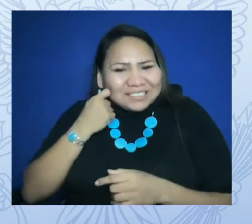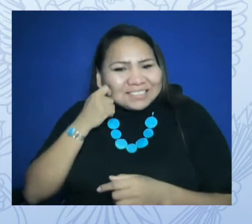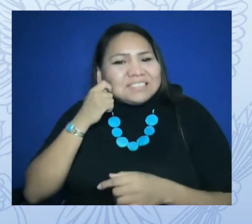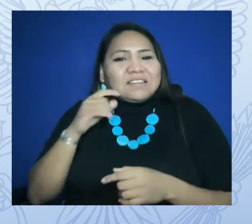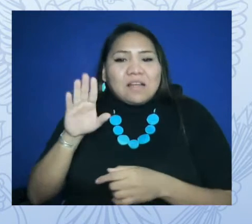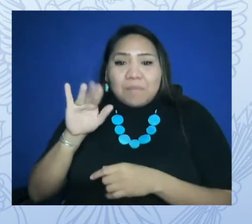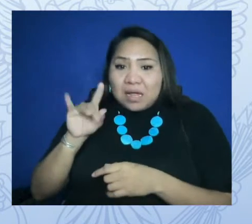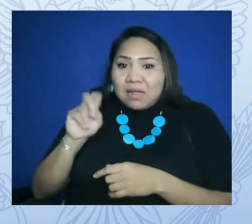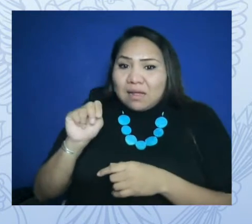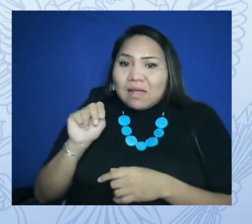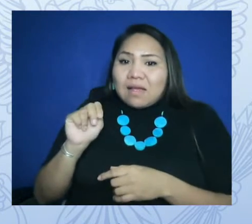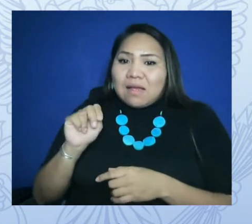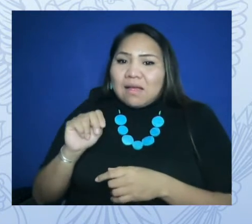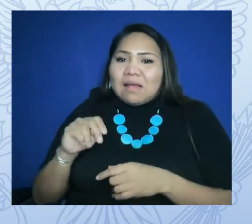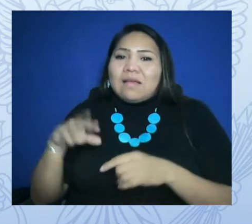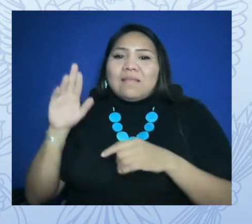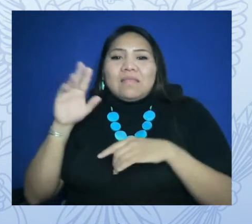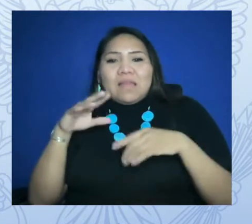and continued tribes of the Flathead Reservation.